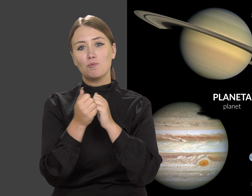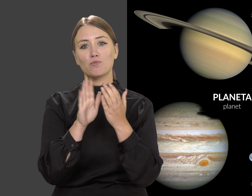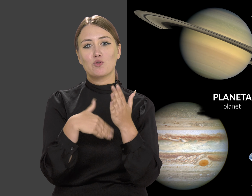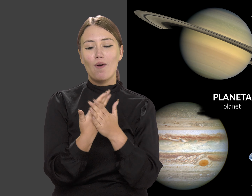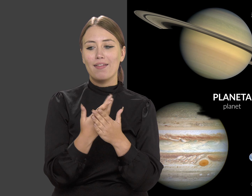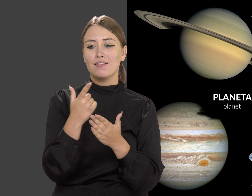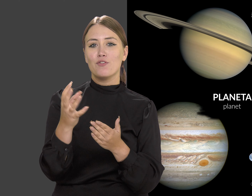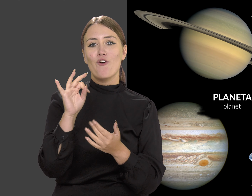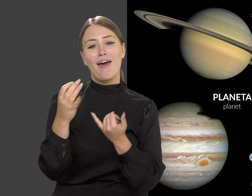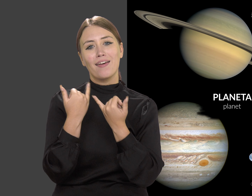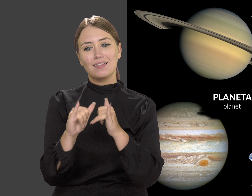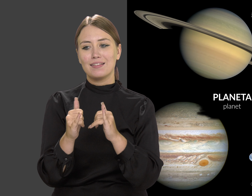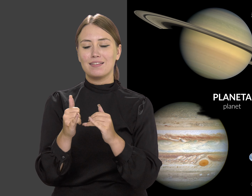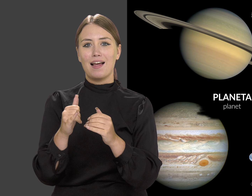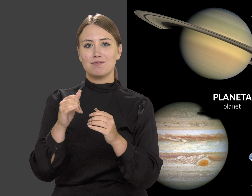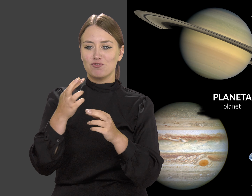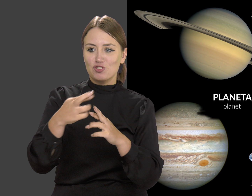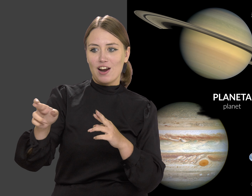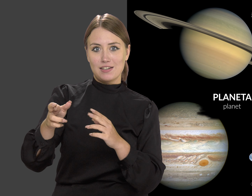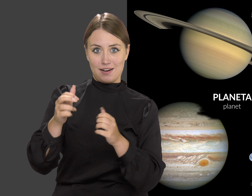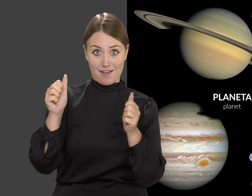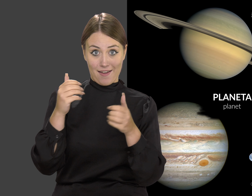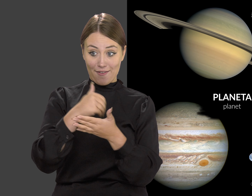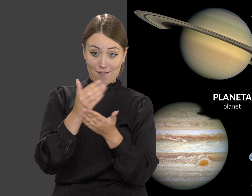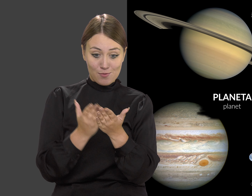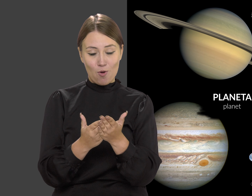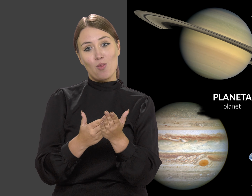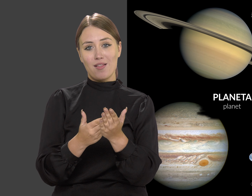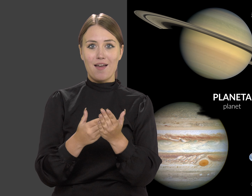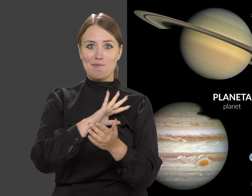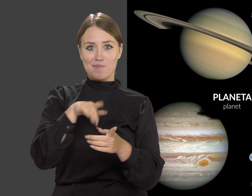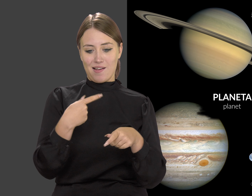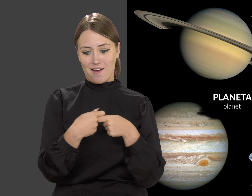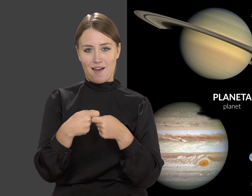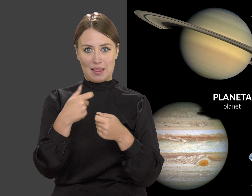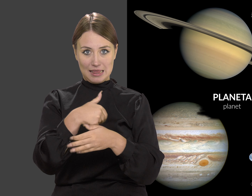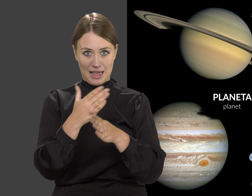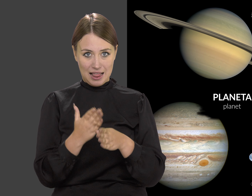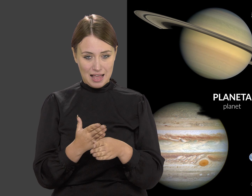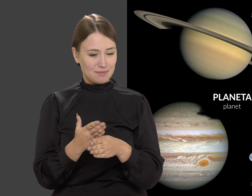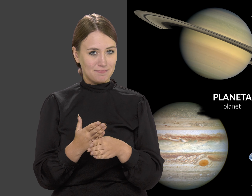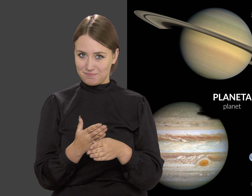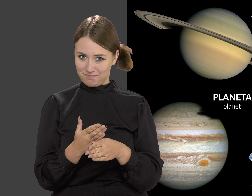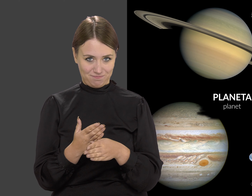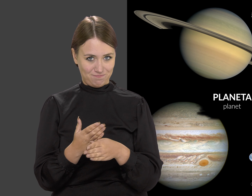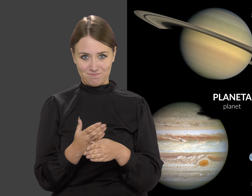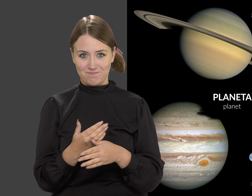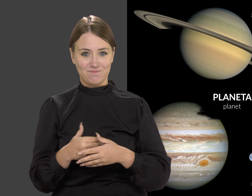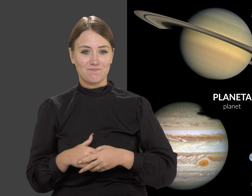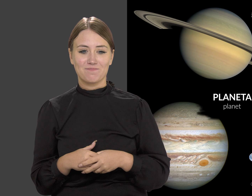or share its orbit with another object.